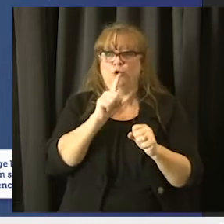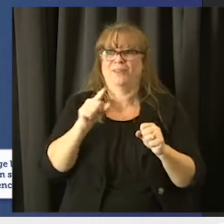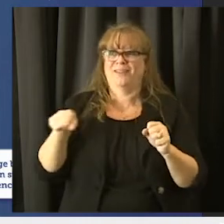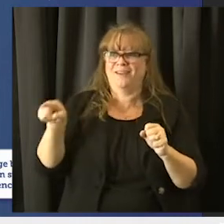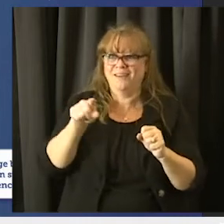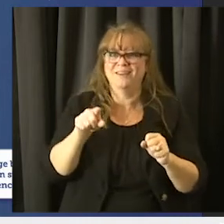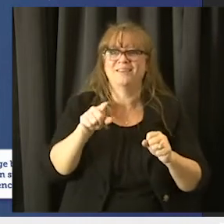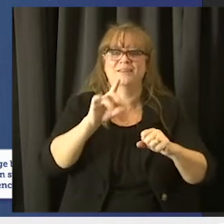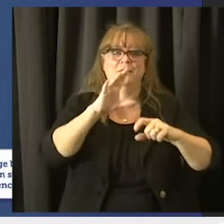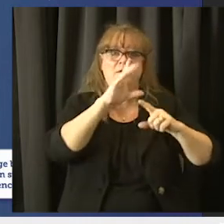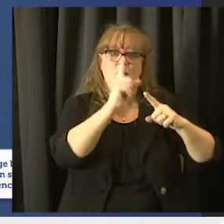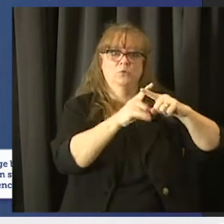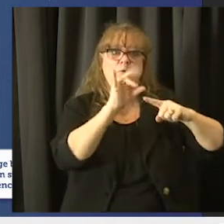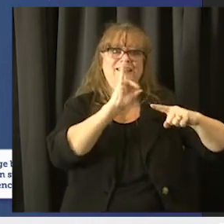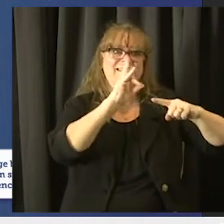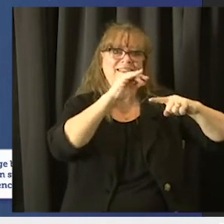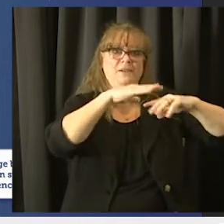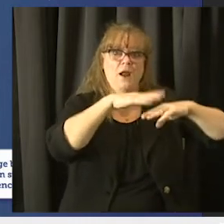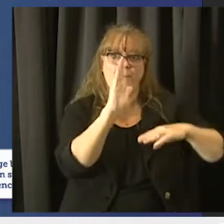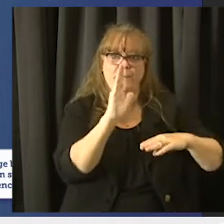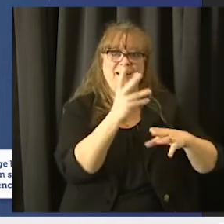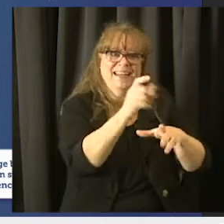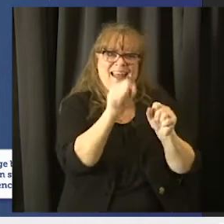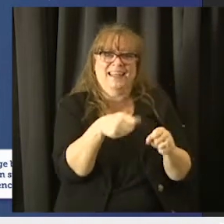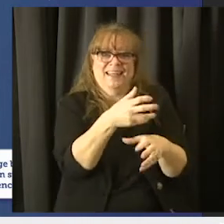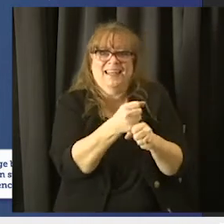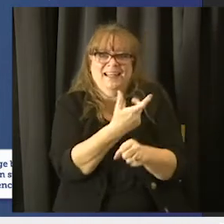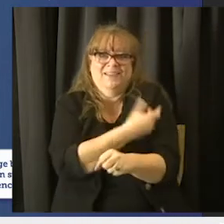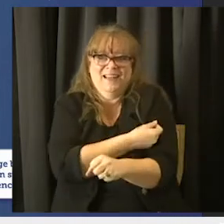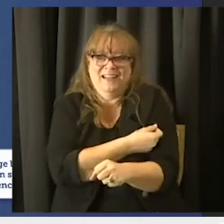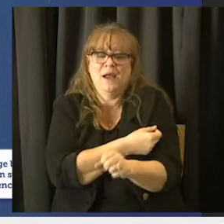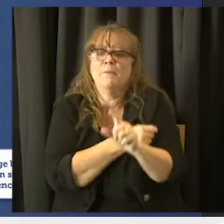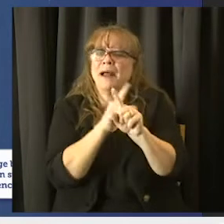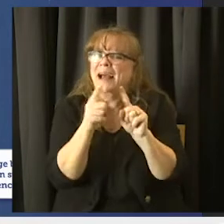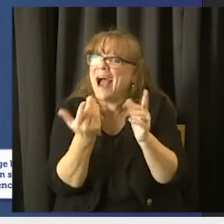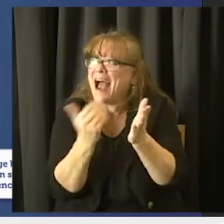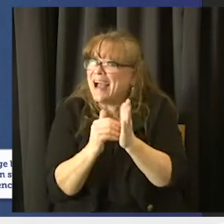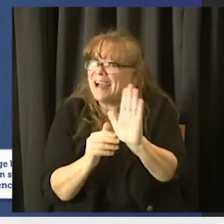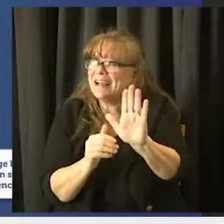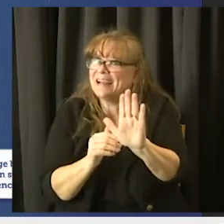uh we will work to uh hopefully cover everybody stepping up who wants it and let me just add